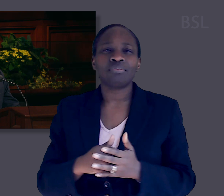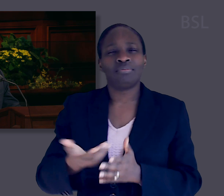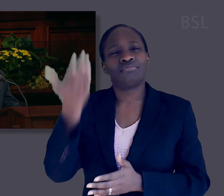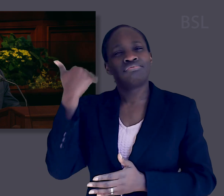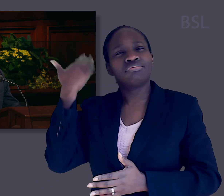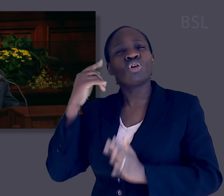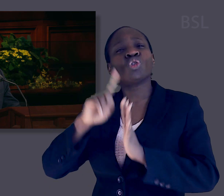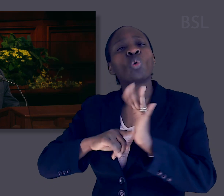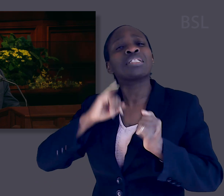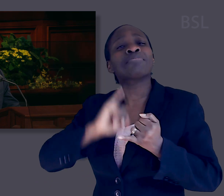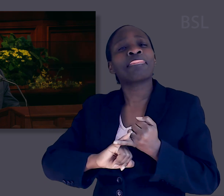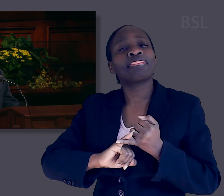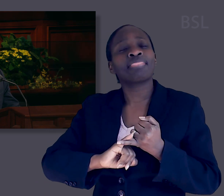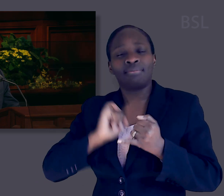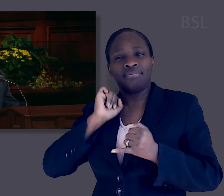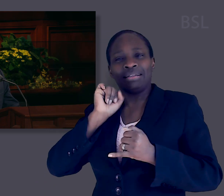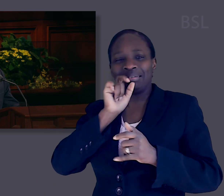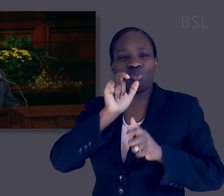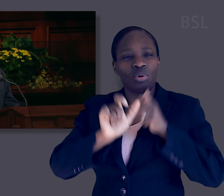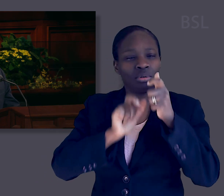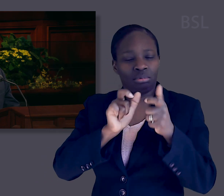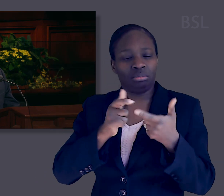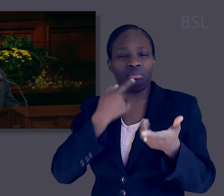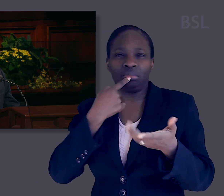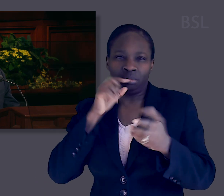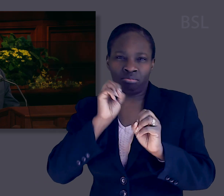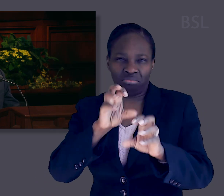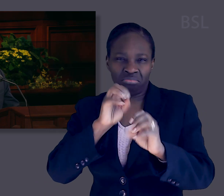These words of the Prophet Joseph Smith add additional context